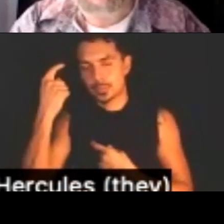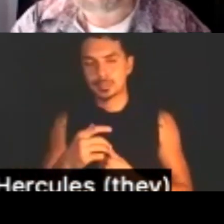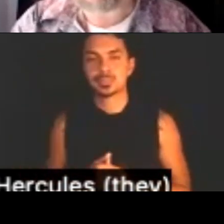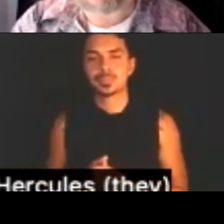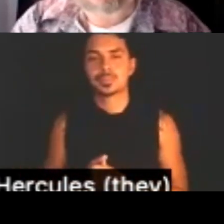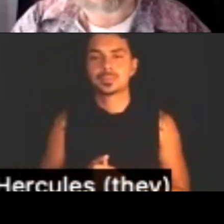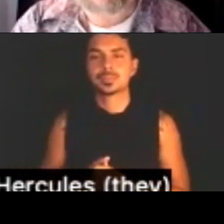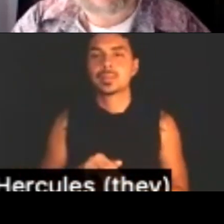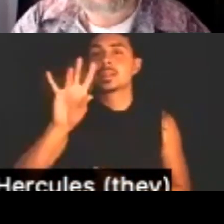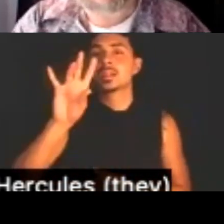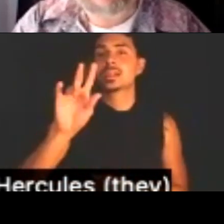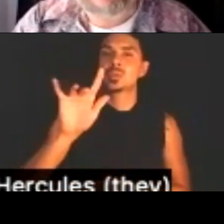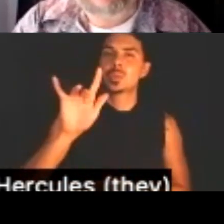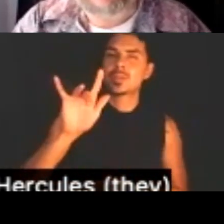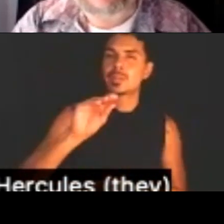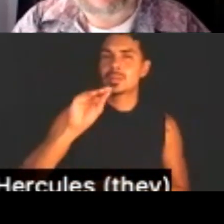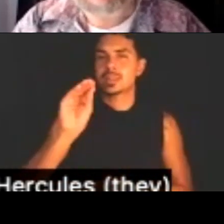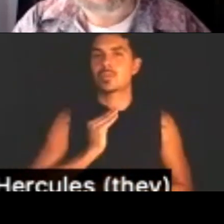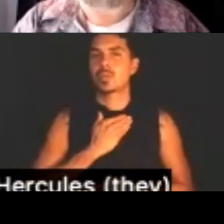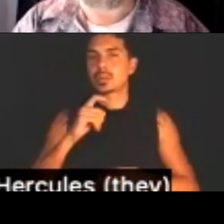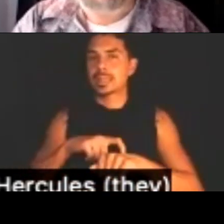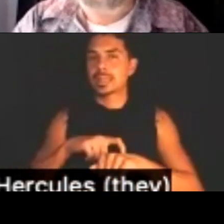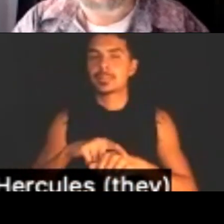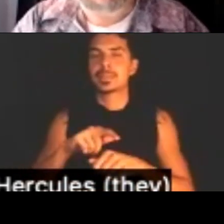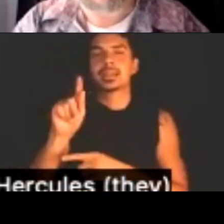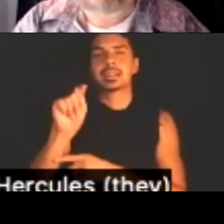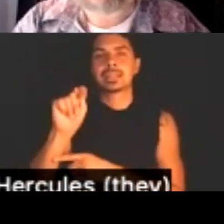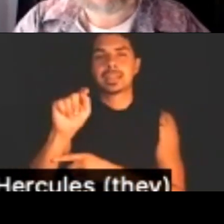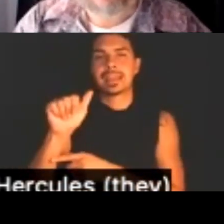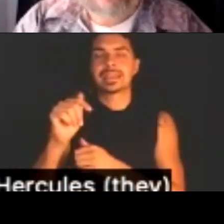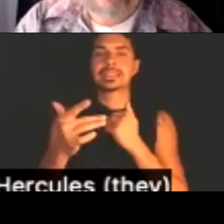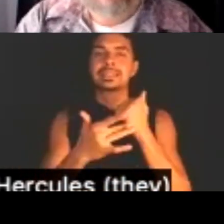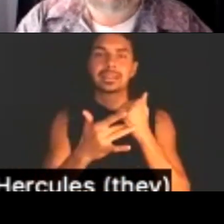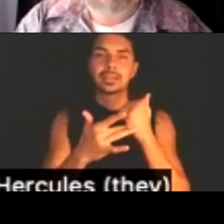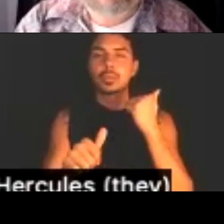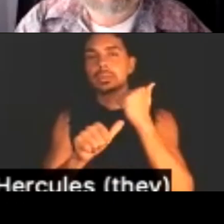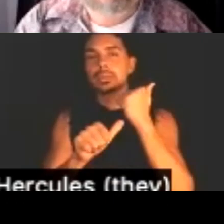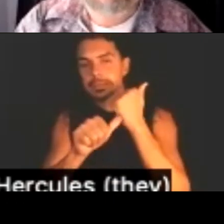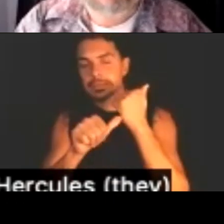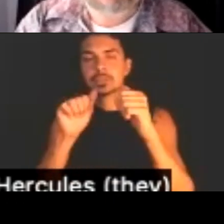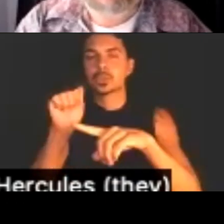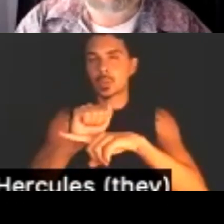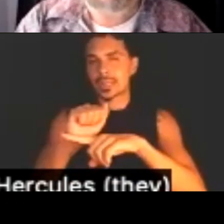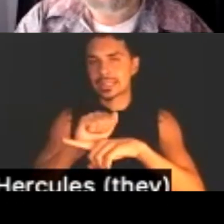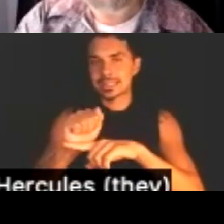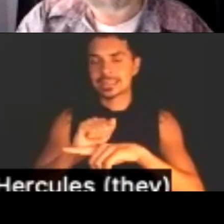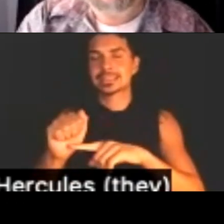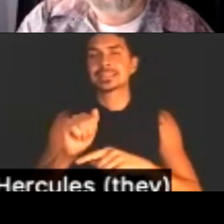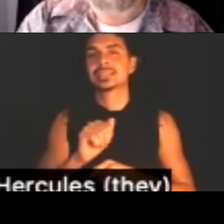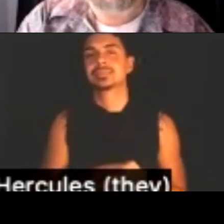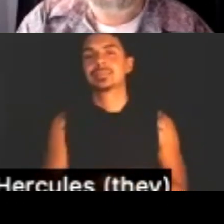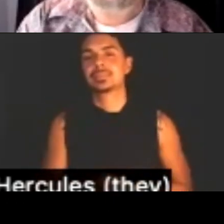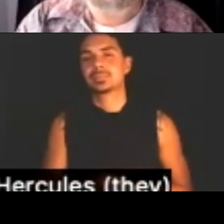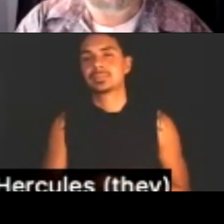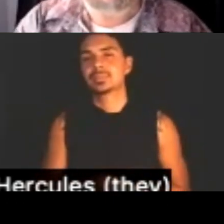doing training and technical assistance, so webinars like this, and about 25% doing work directly